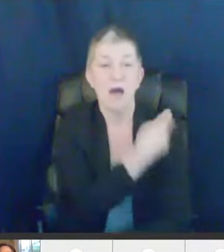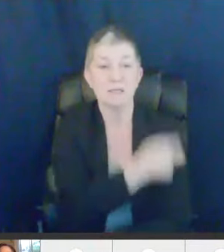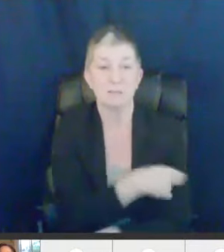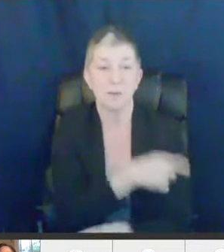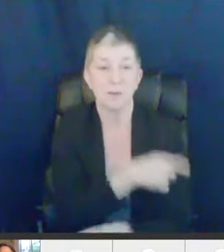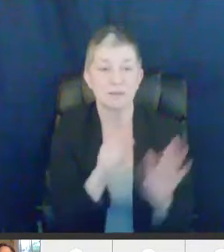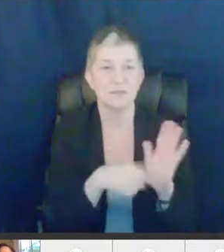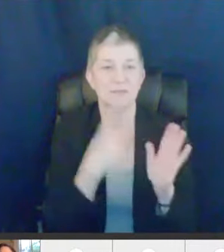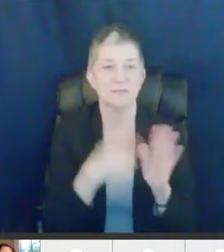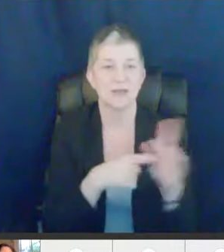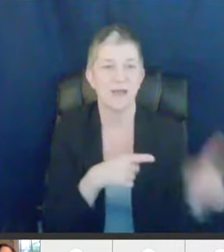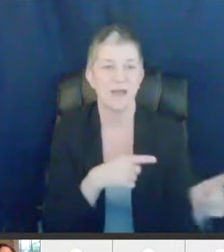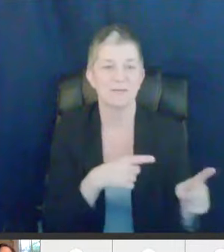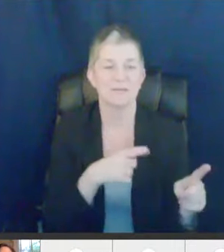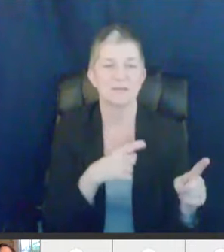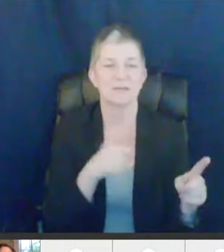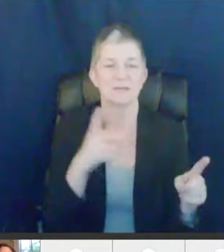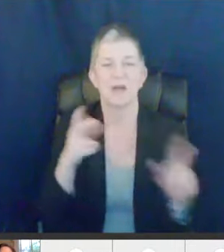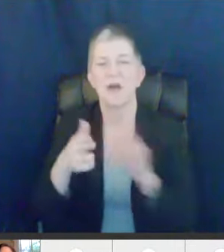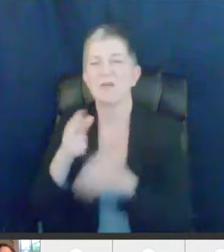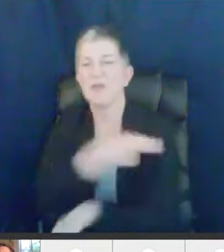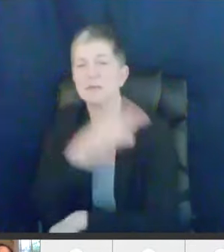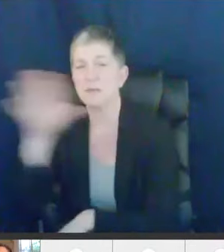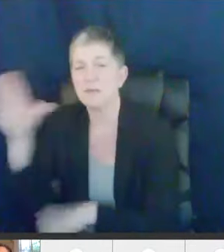they actually put in the hospital's address rather than the facility's